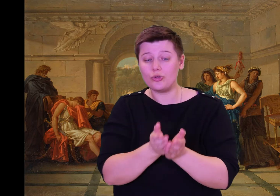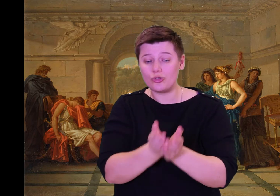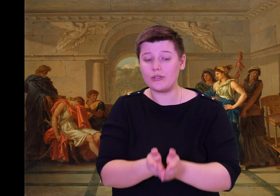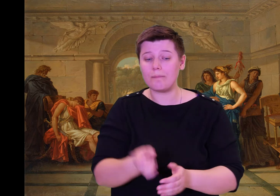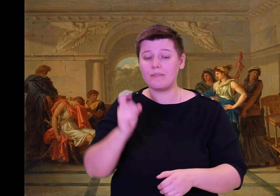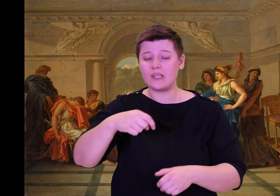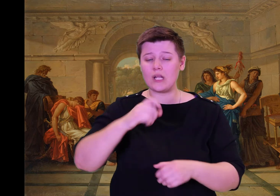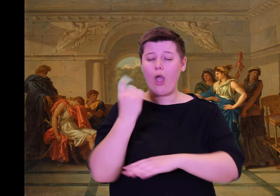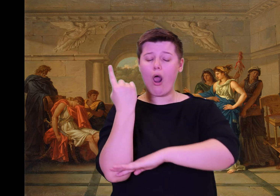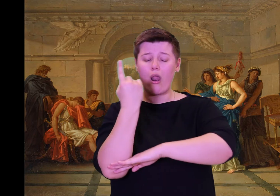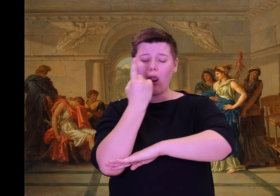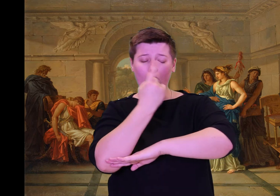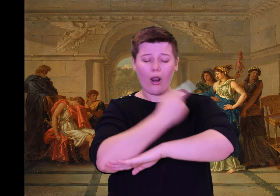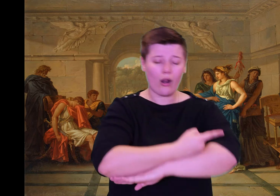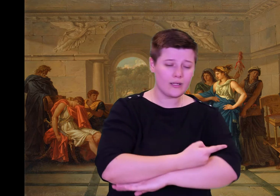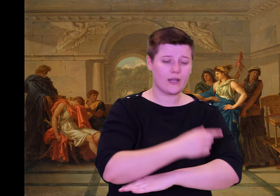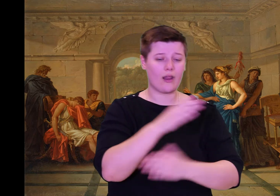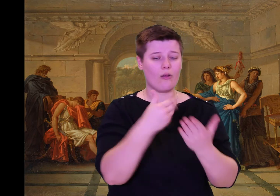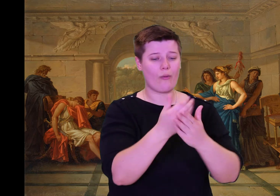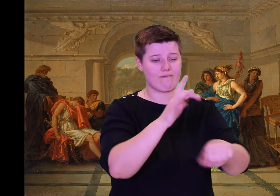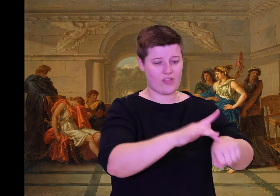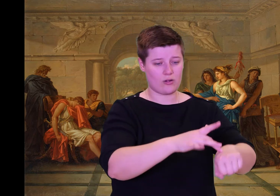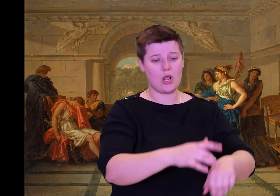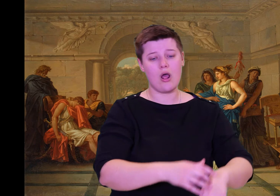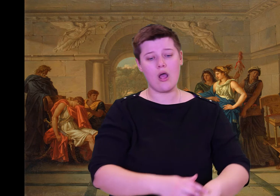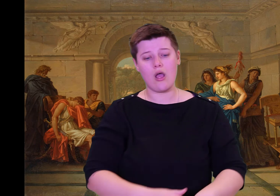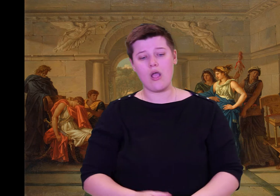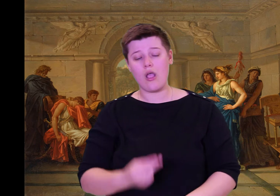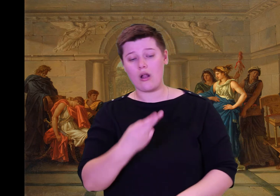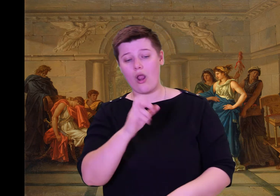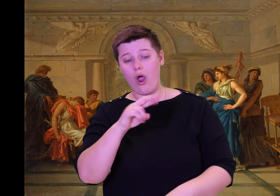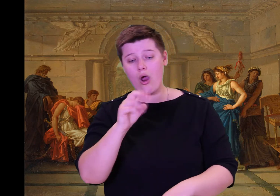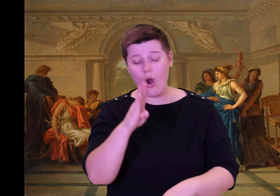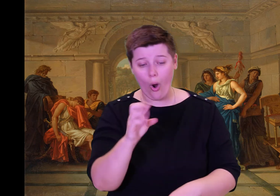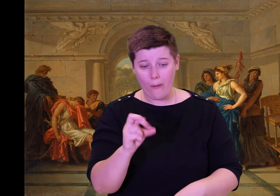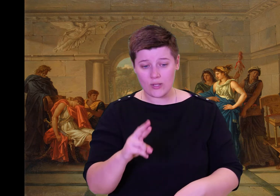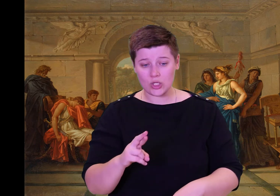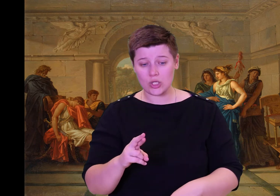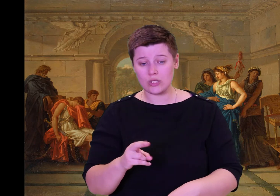I pray may Odysseus attack the suitors.